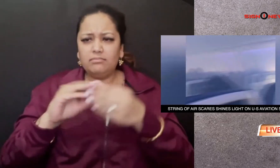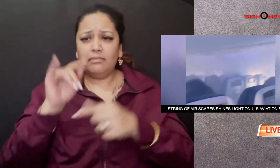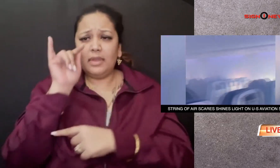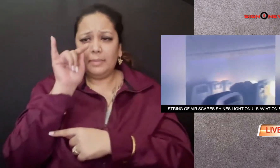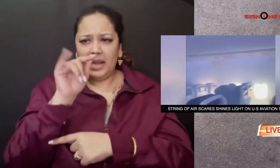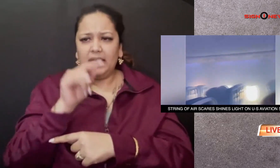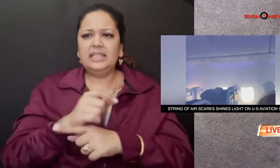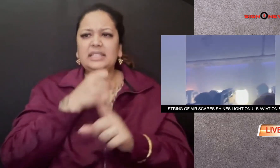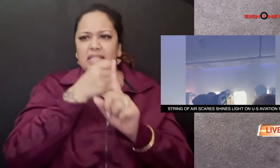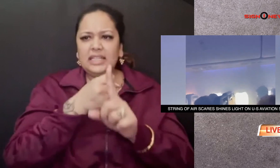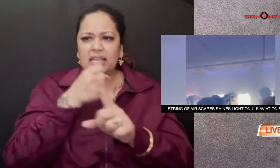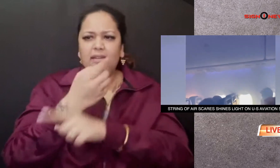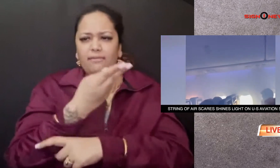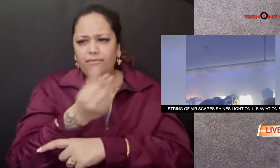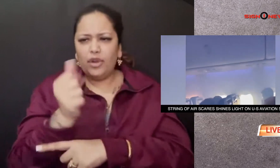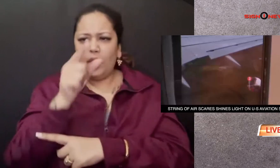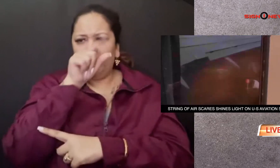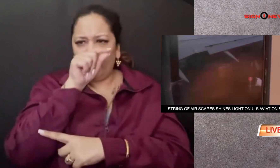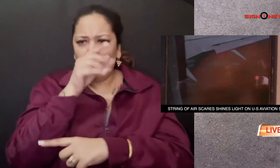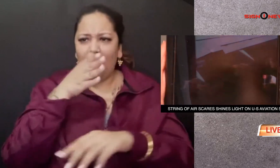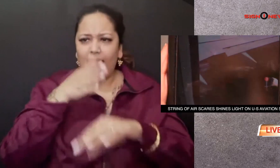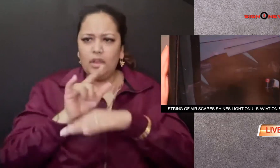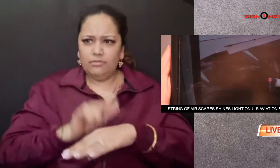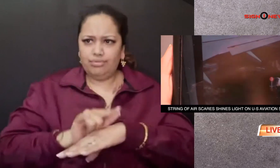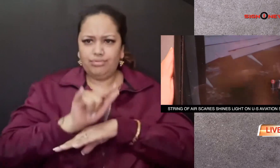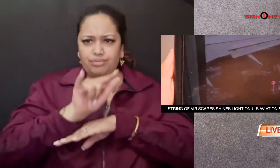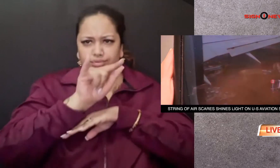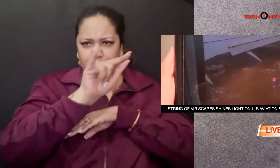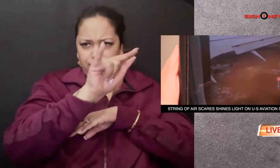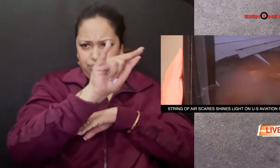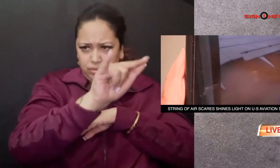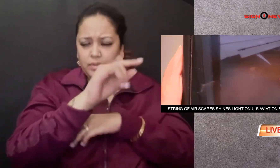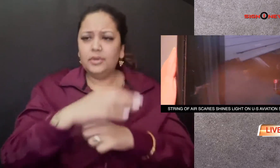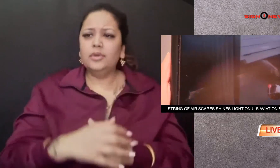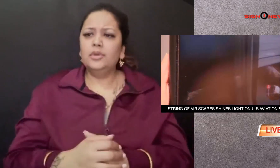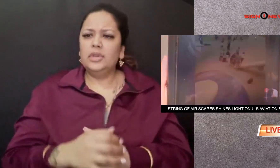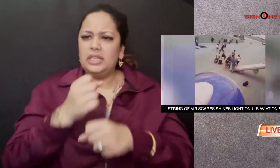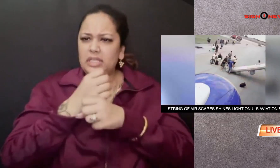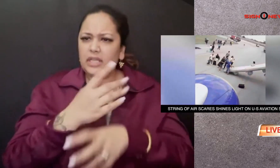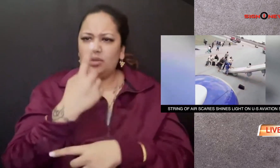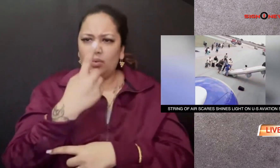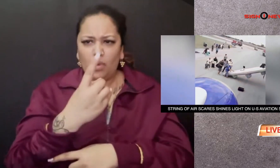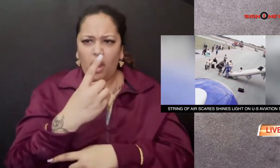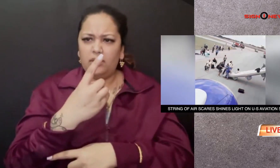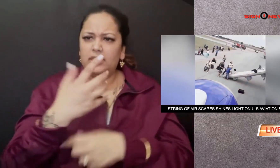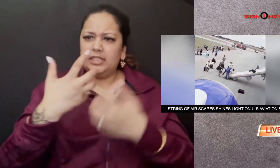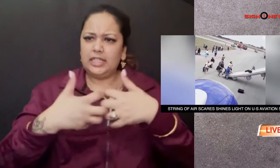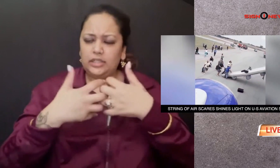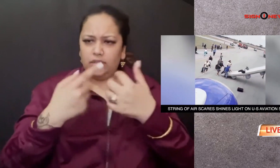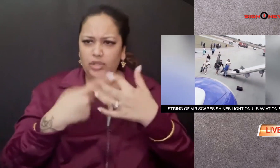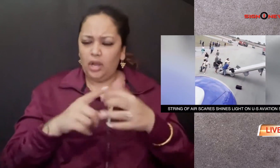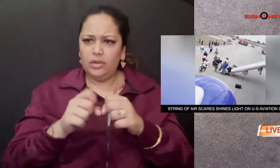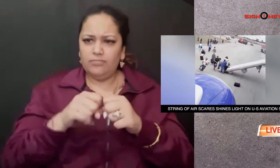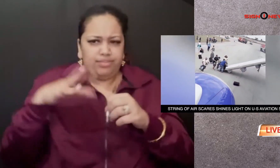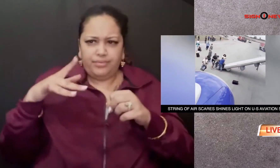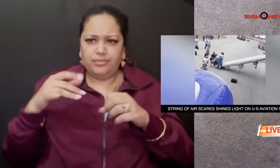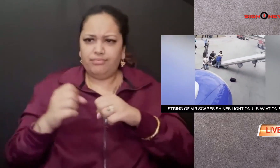Southwest says the plane hit several Birds shortly after takeoff causing one of the engines to start smoking.